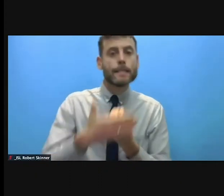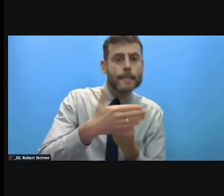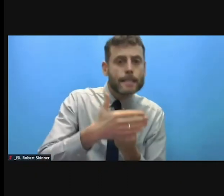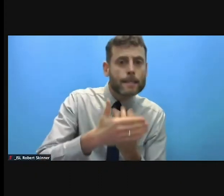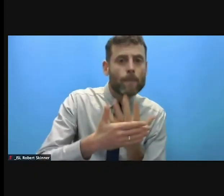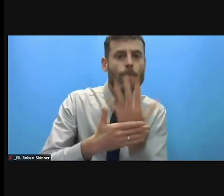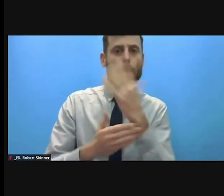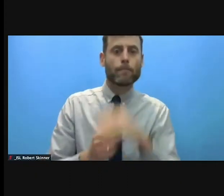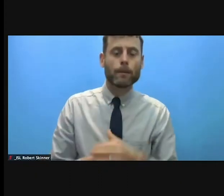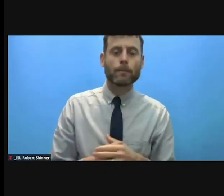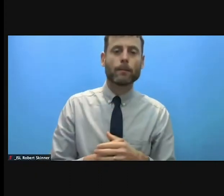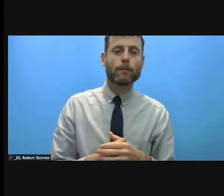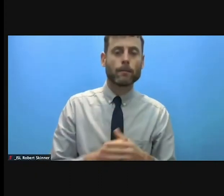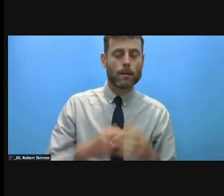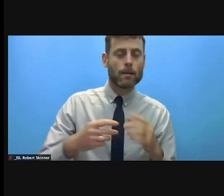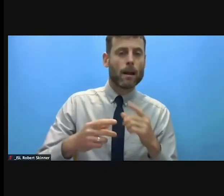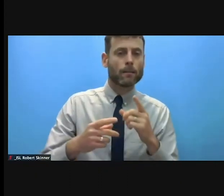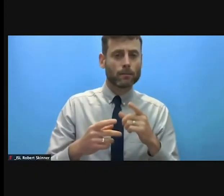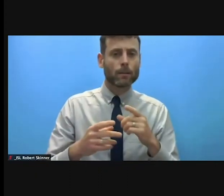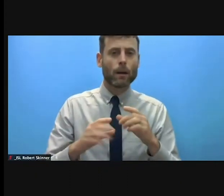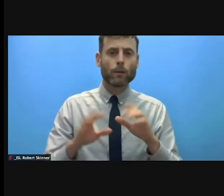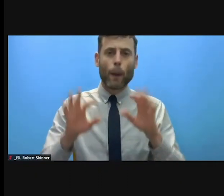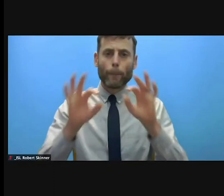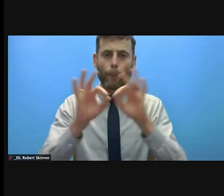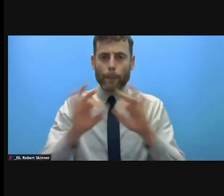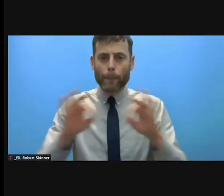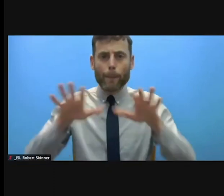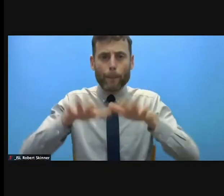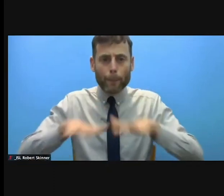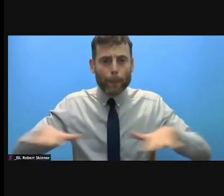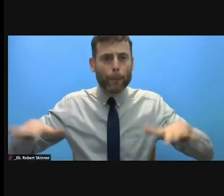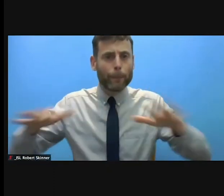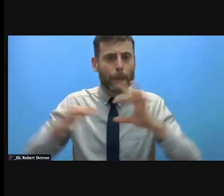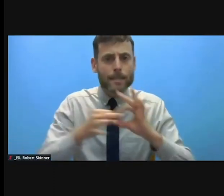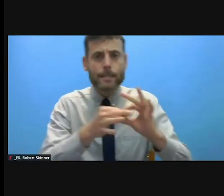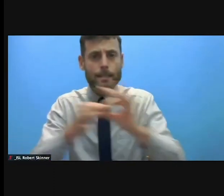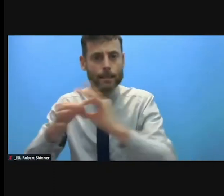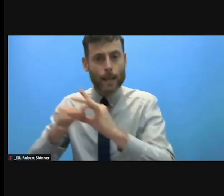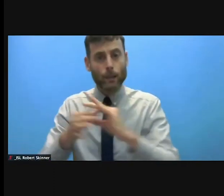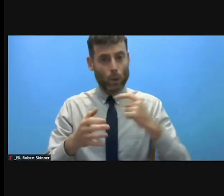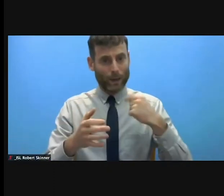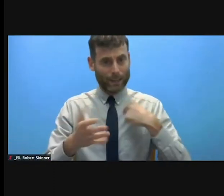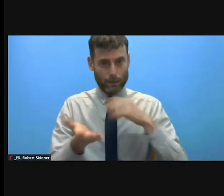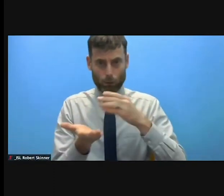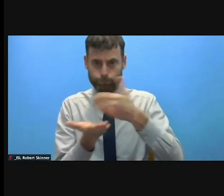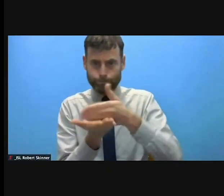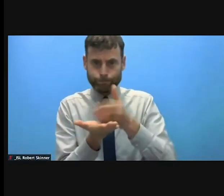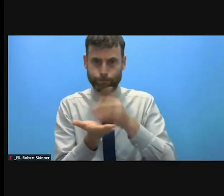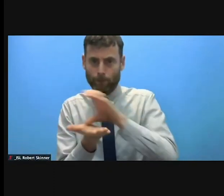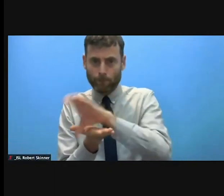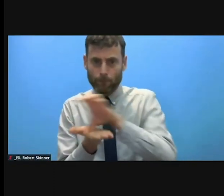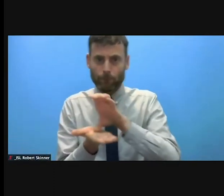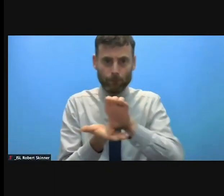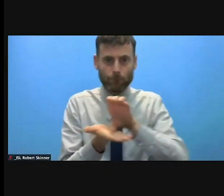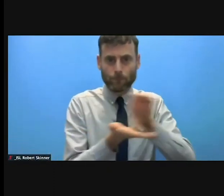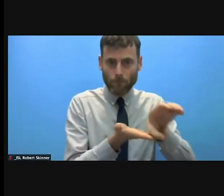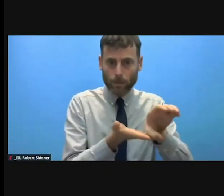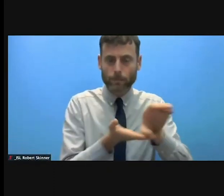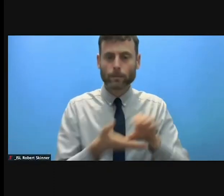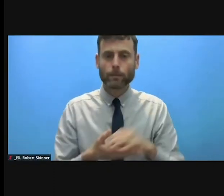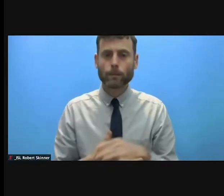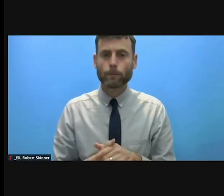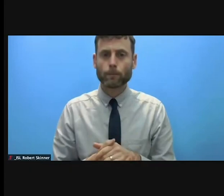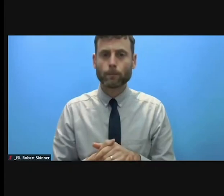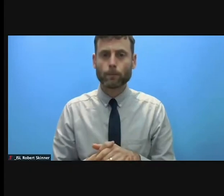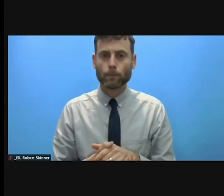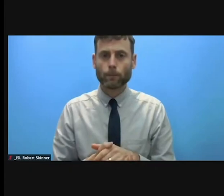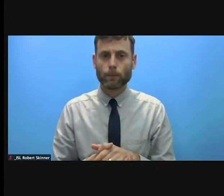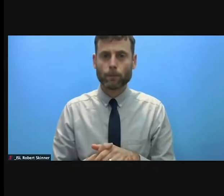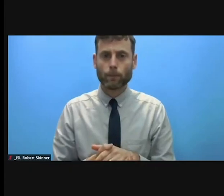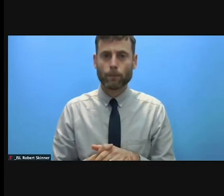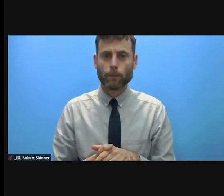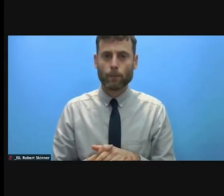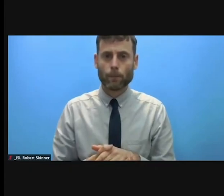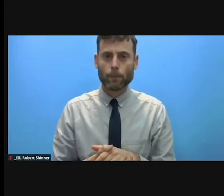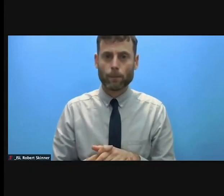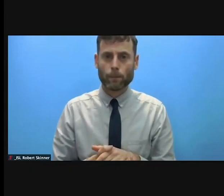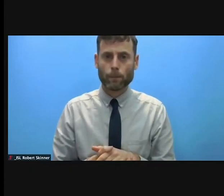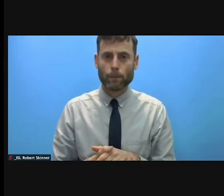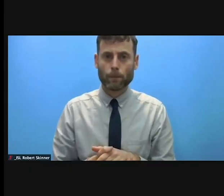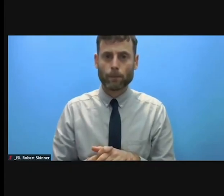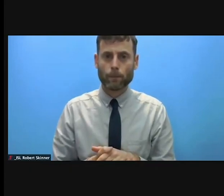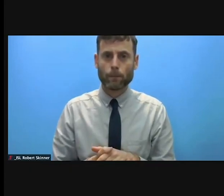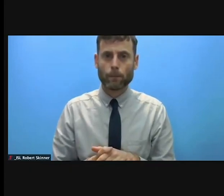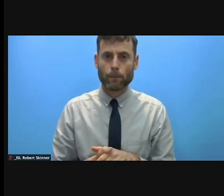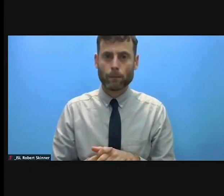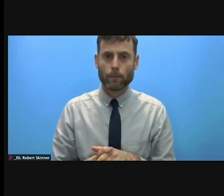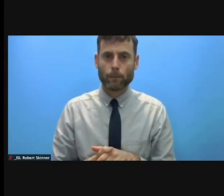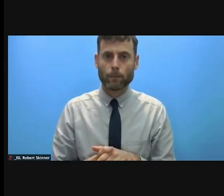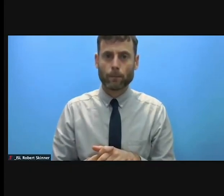have to broaden the funding possibilities and we have to explain the protection is actually an